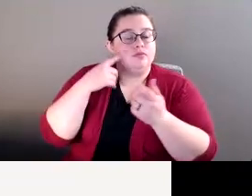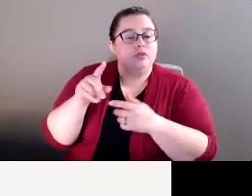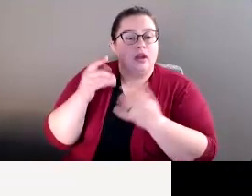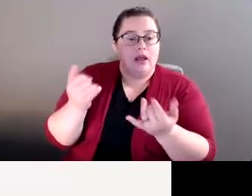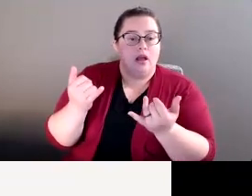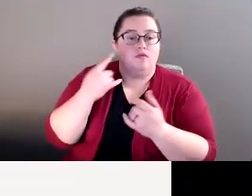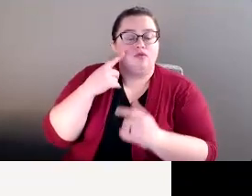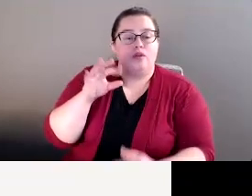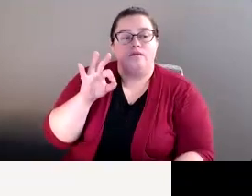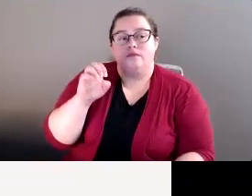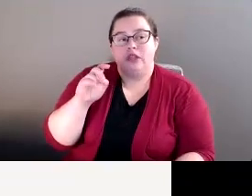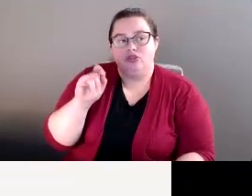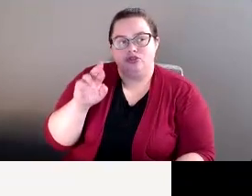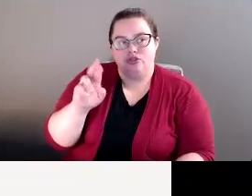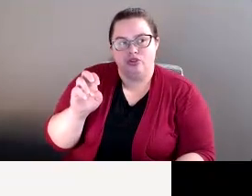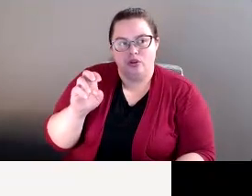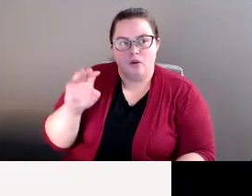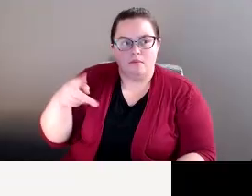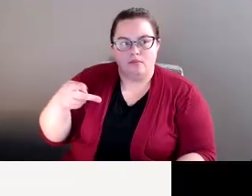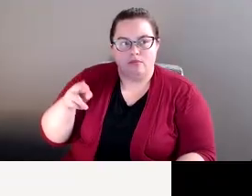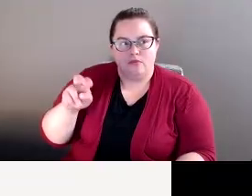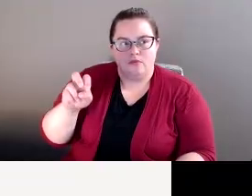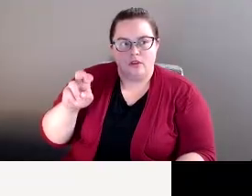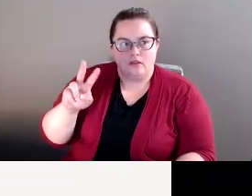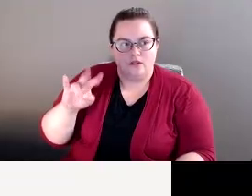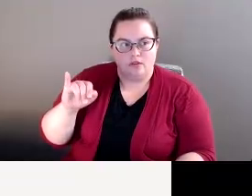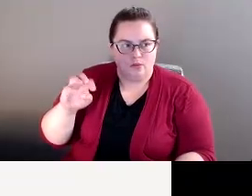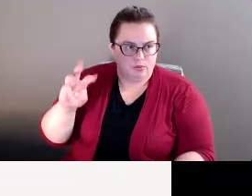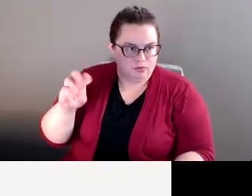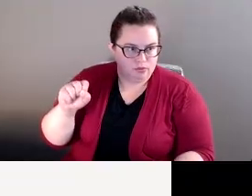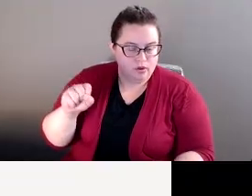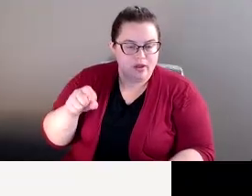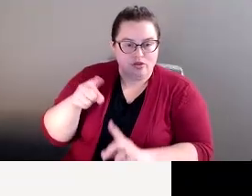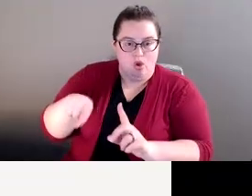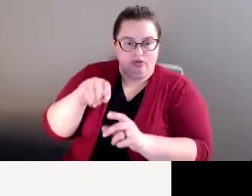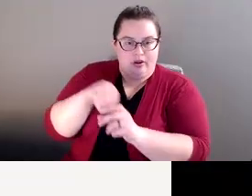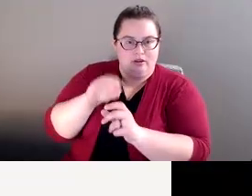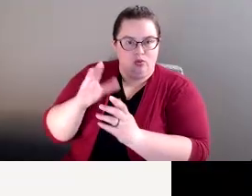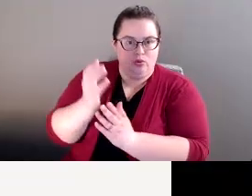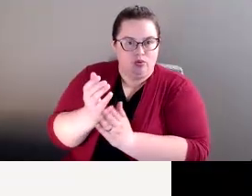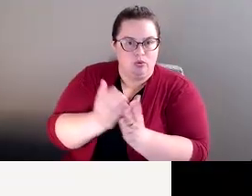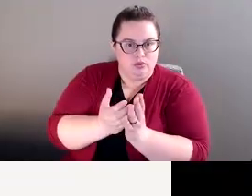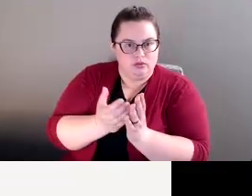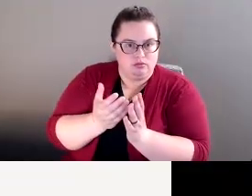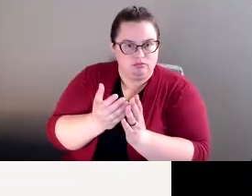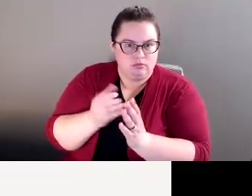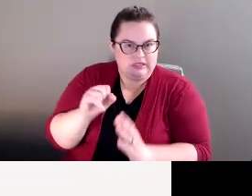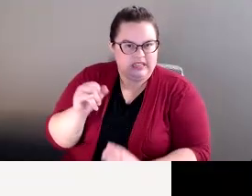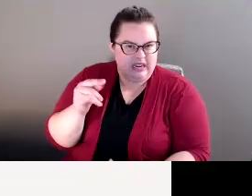these are in your course settings. And I didn't take a screenshot of it, but